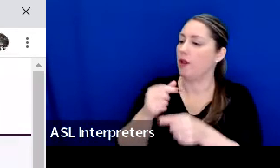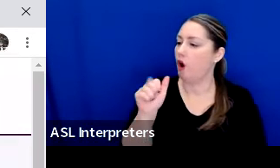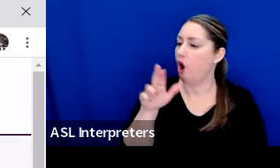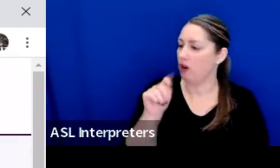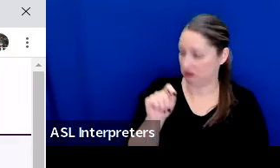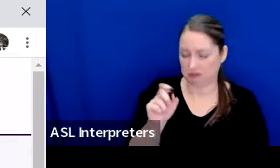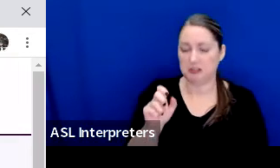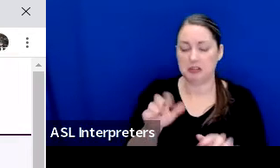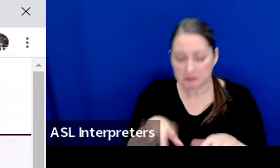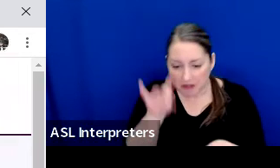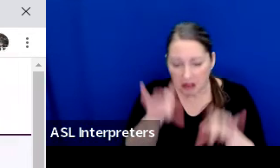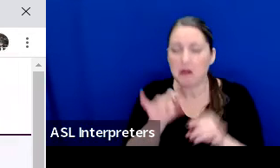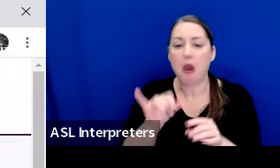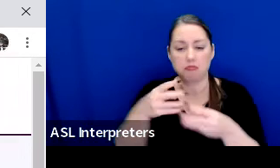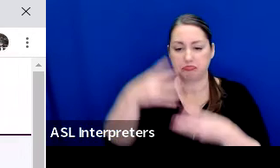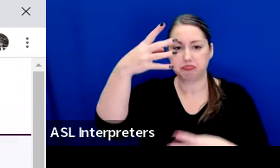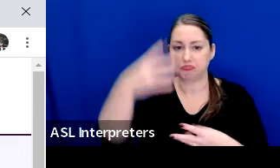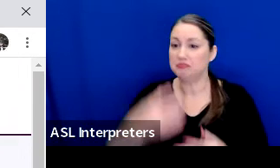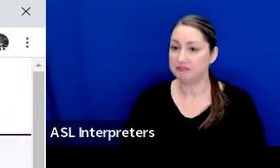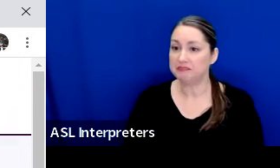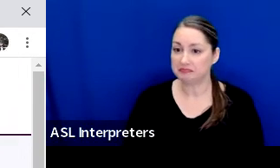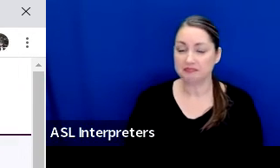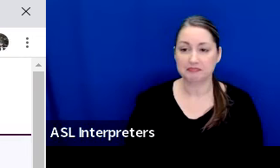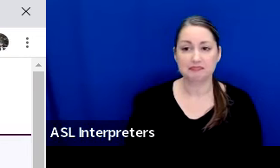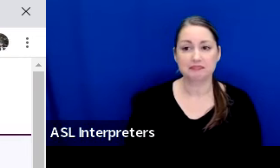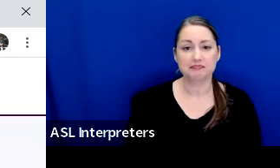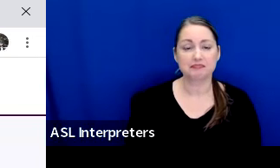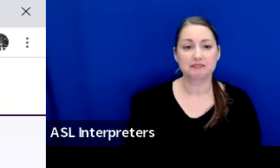Let's go back. So the home.